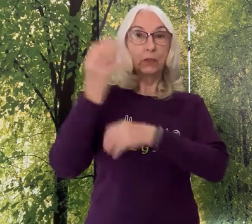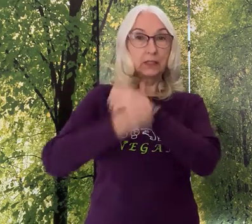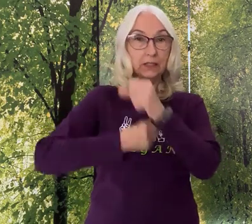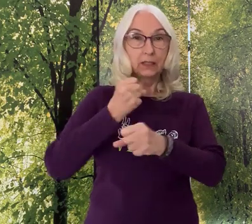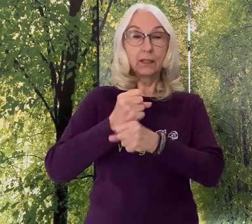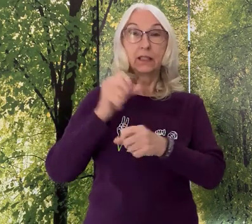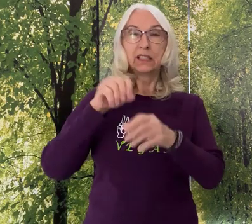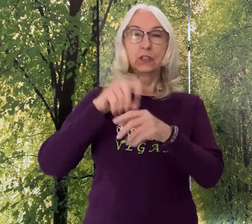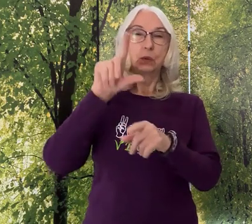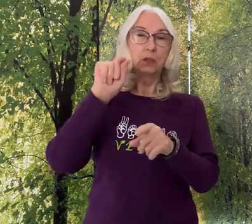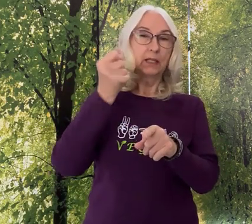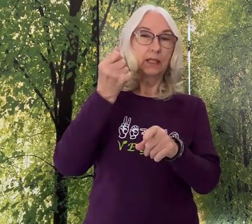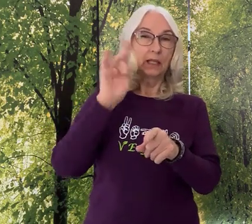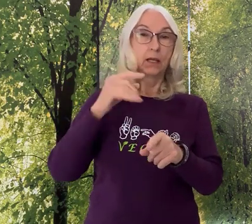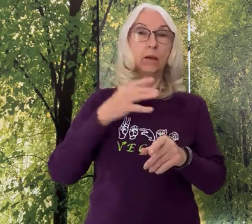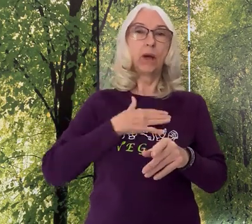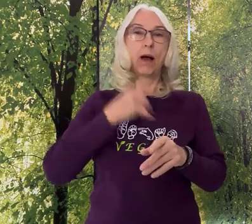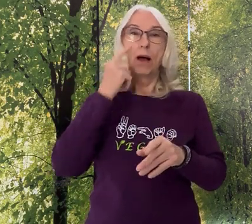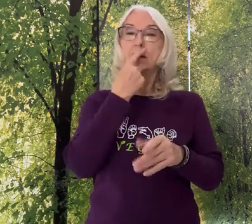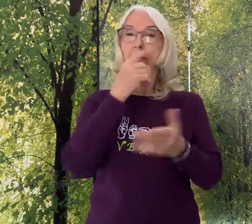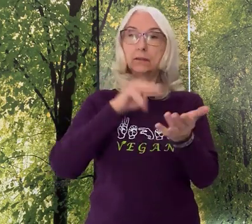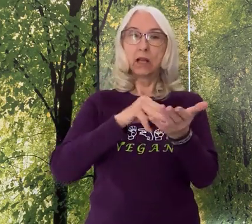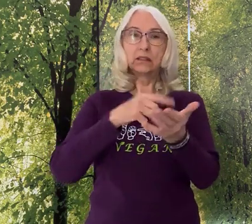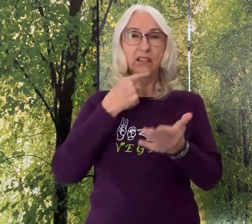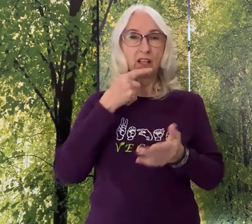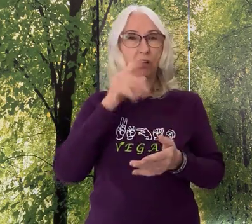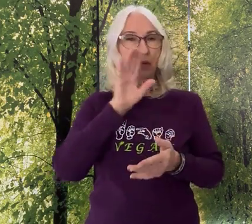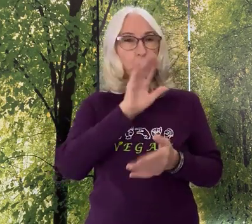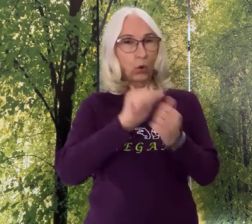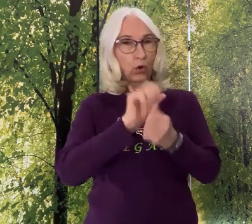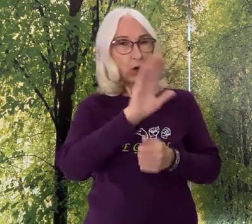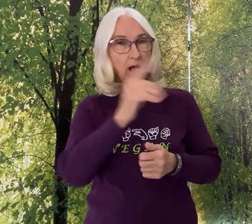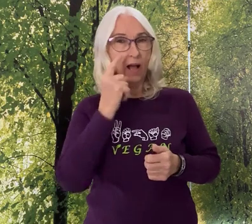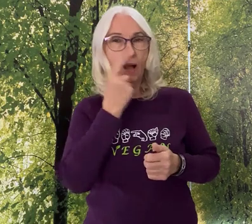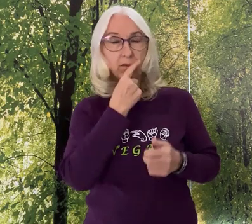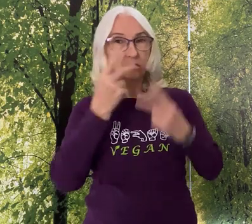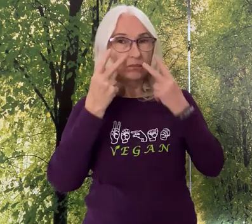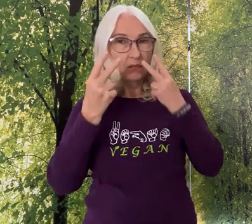In 2018, my ophthalmologist said, “With your eyesight,